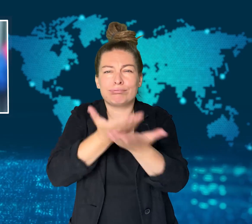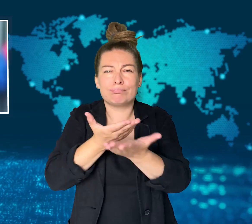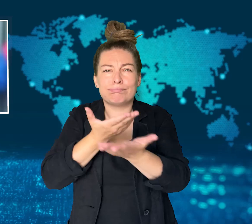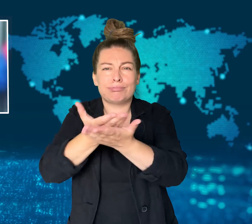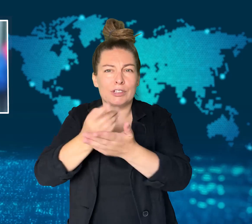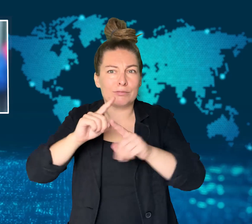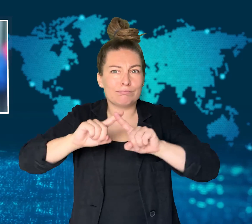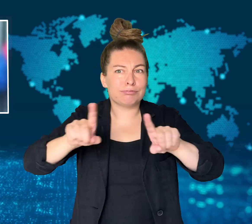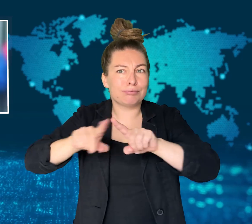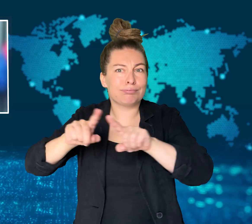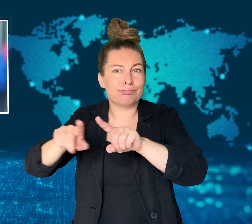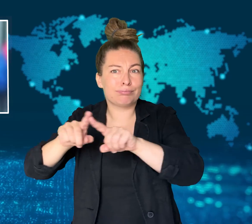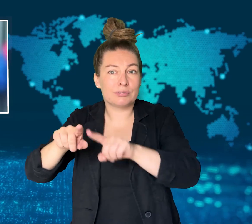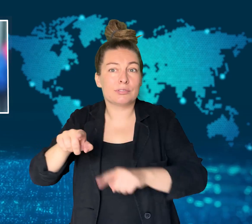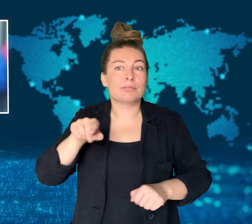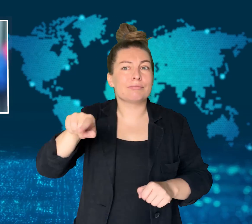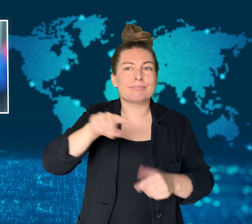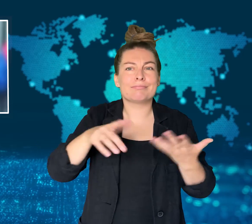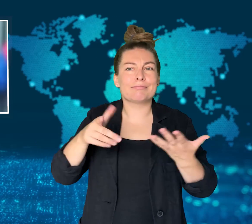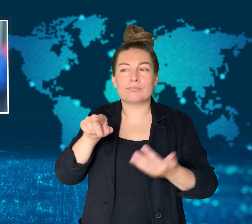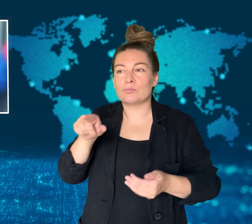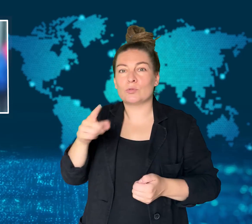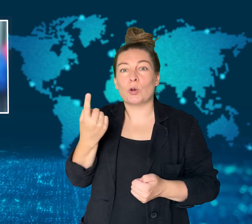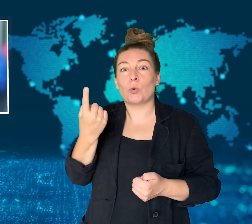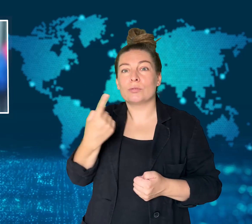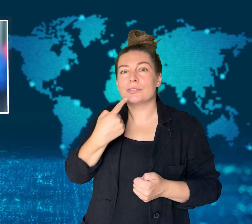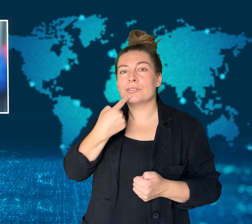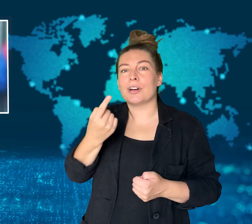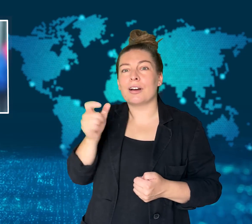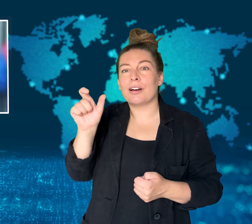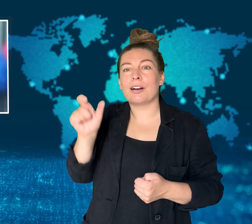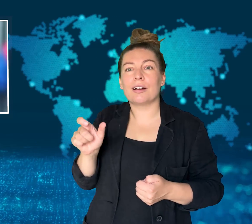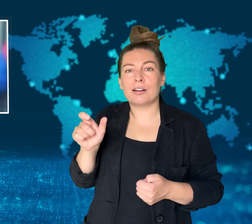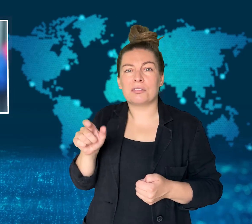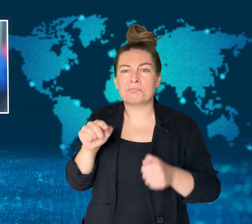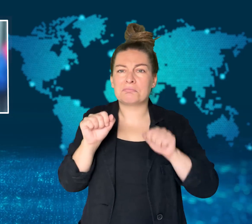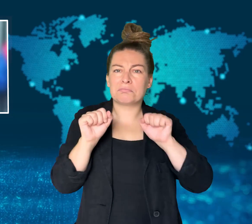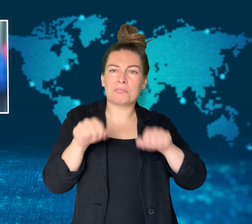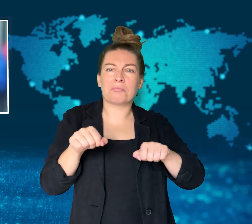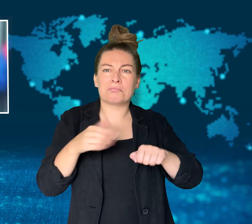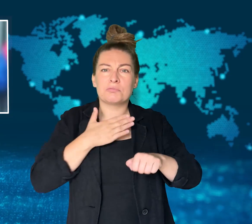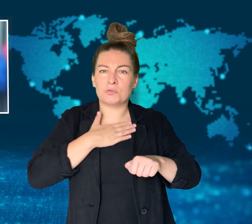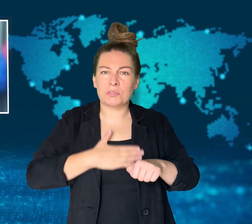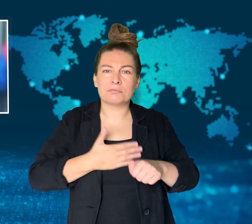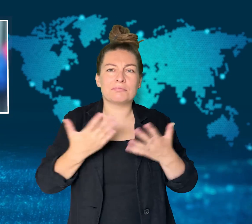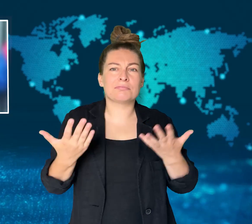the "Going once... going twice... sold!" that is used at an auction.